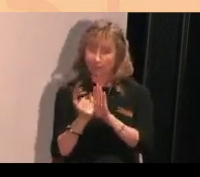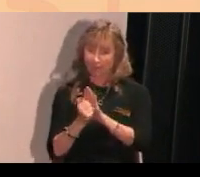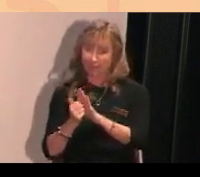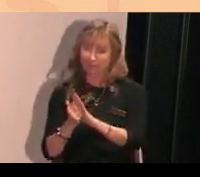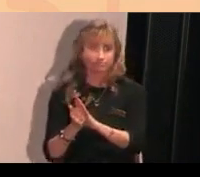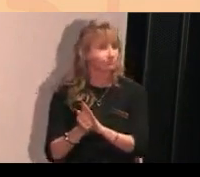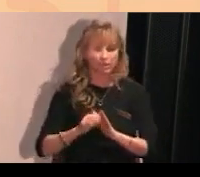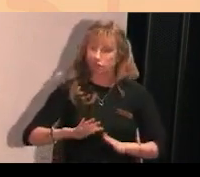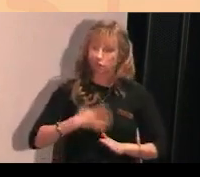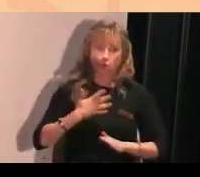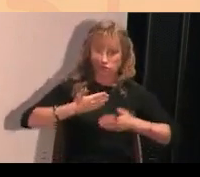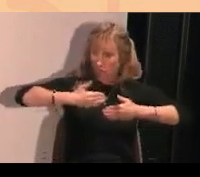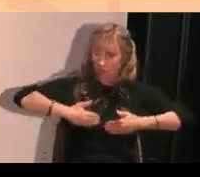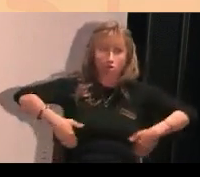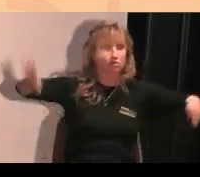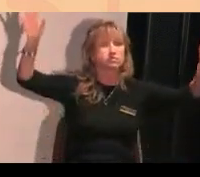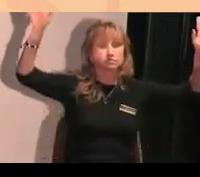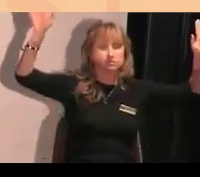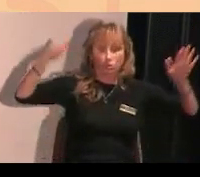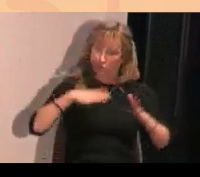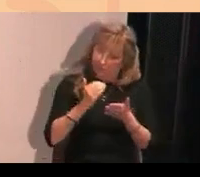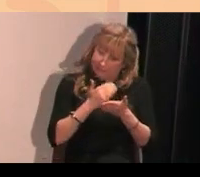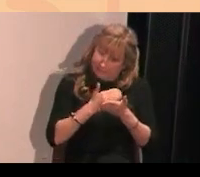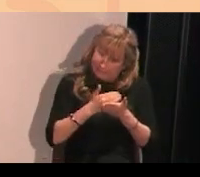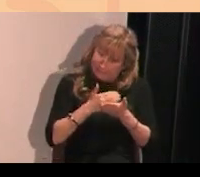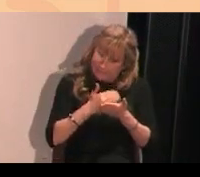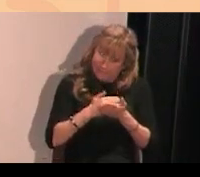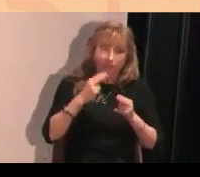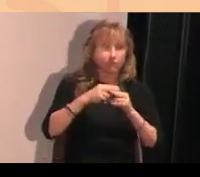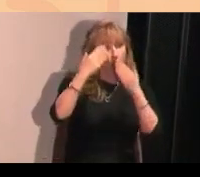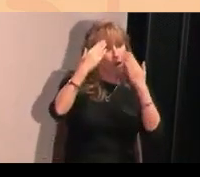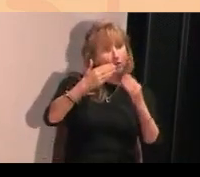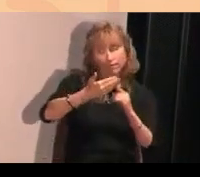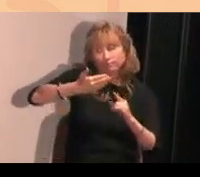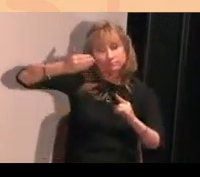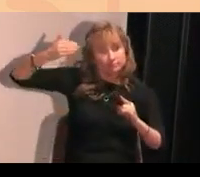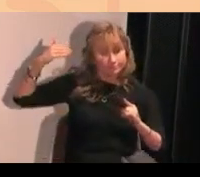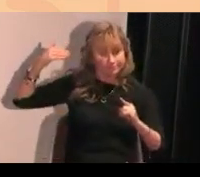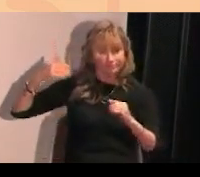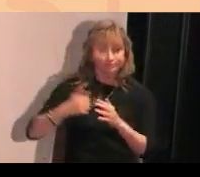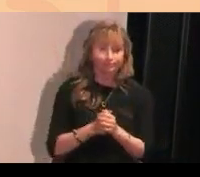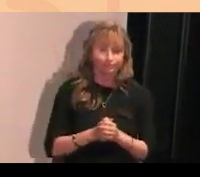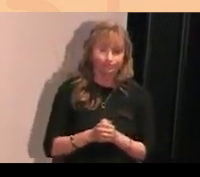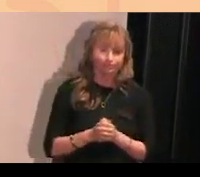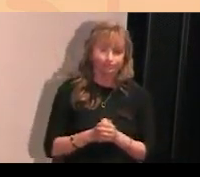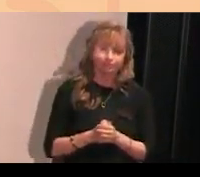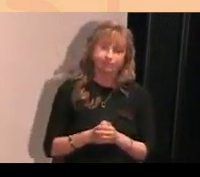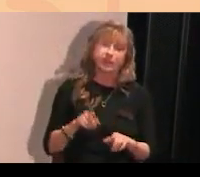and we honour all those who have gone before Yesterday was a day of respectful engagement